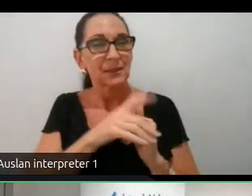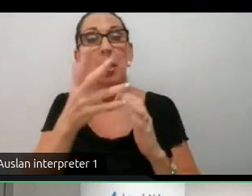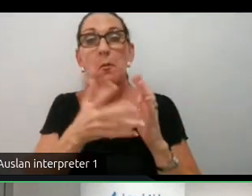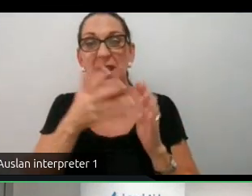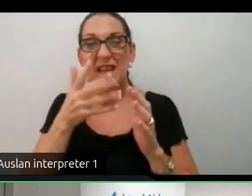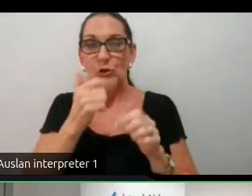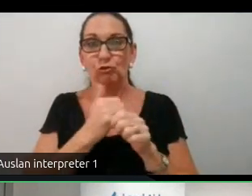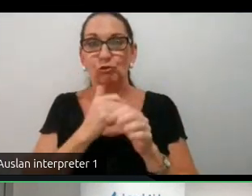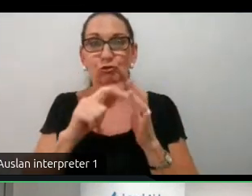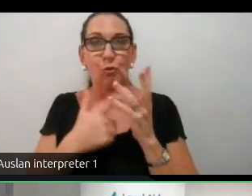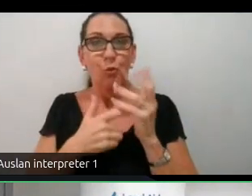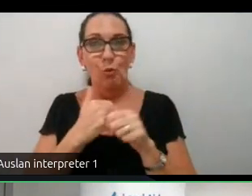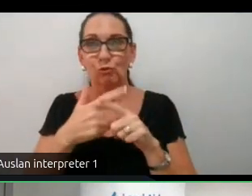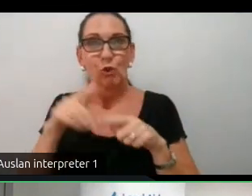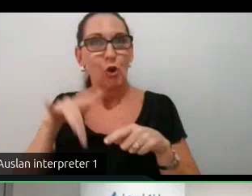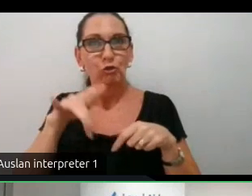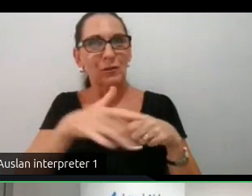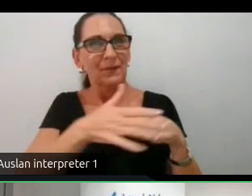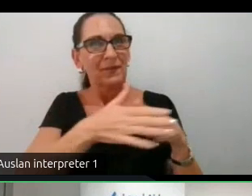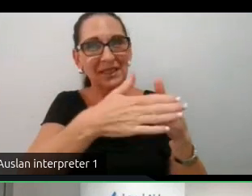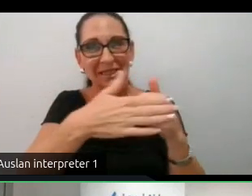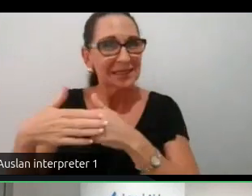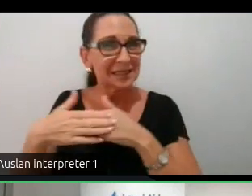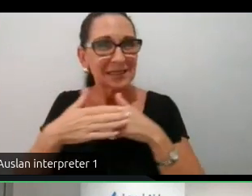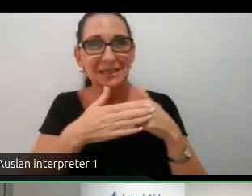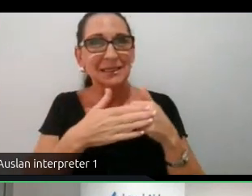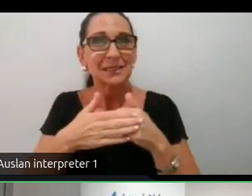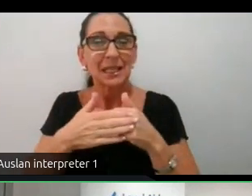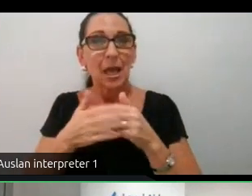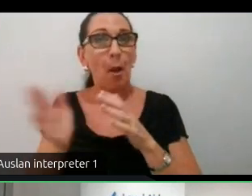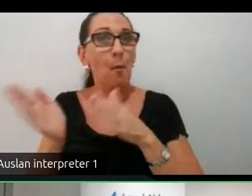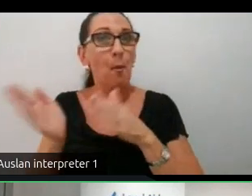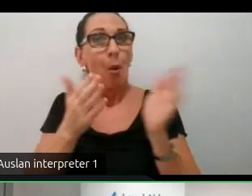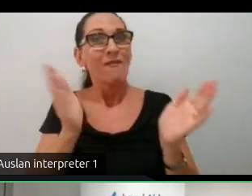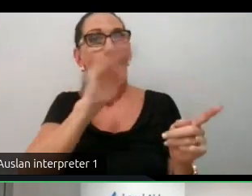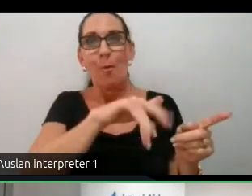what we're saying is George isn't fixed yet and he's affected again. He's still not back home yet,